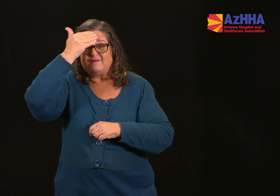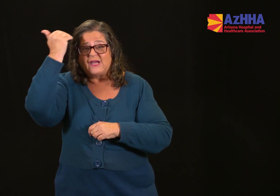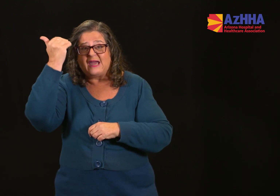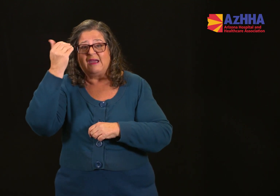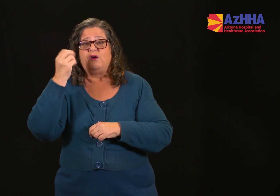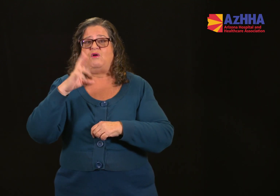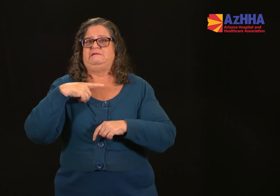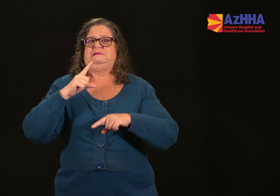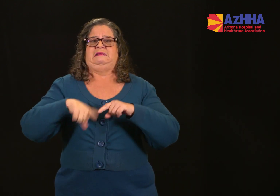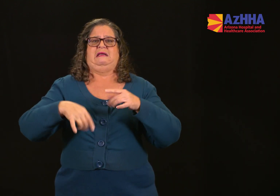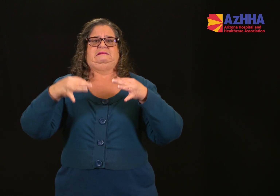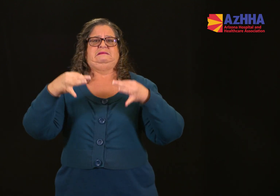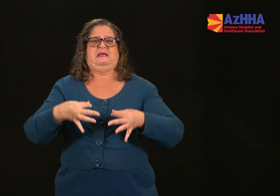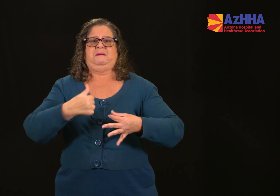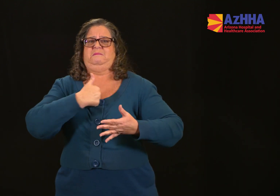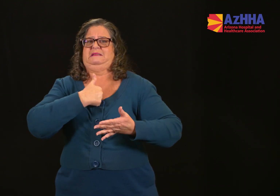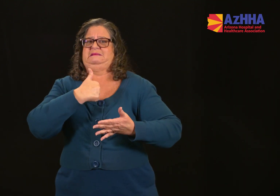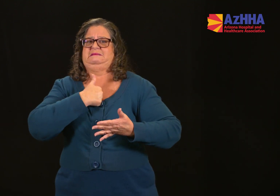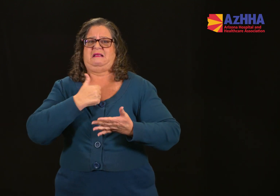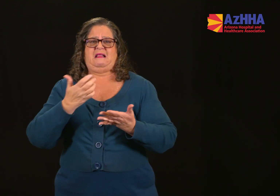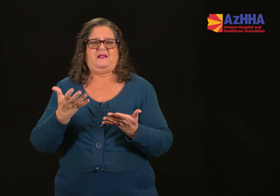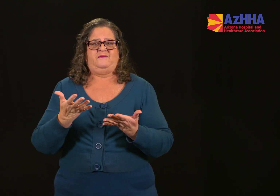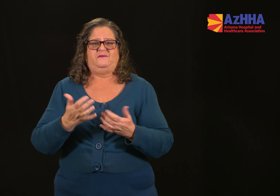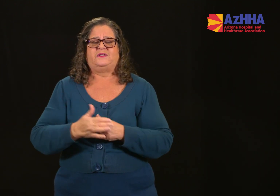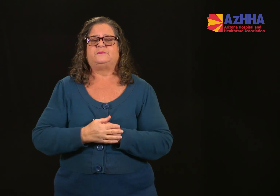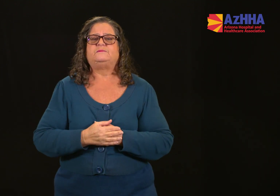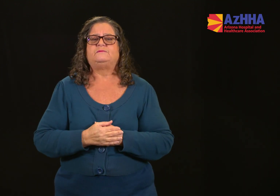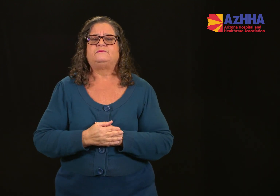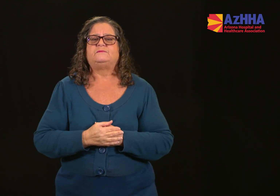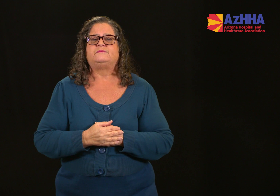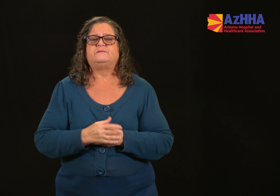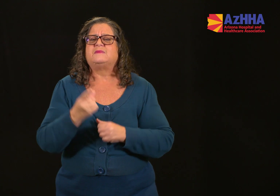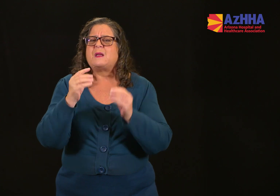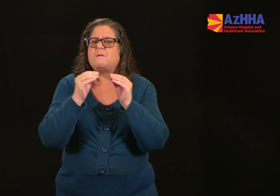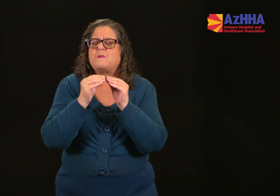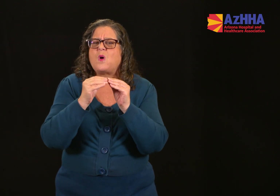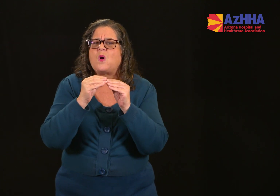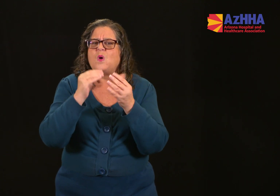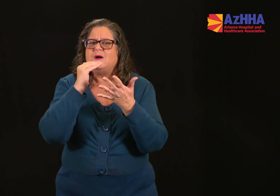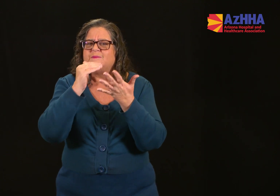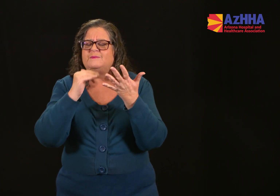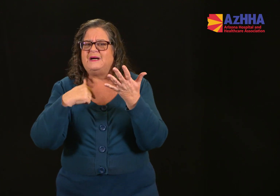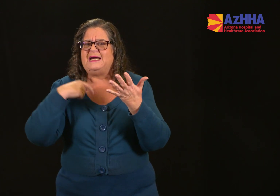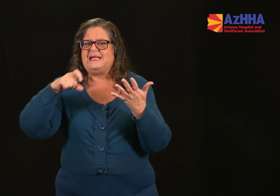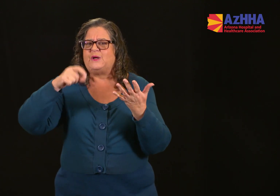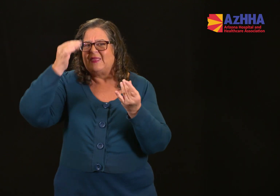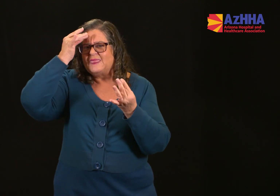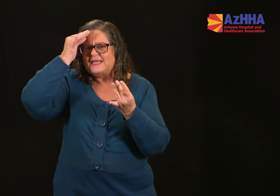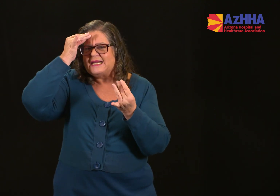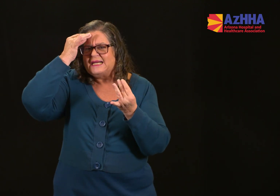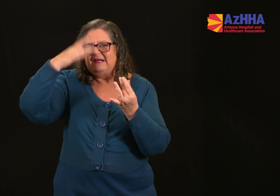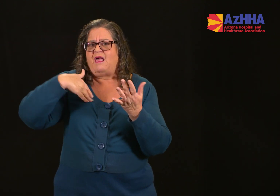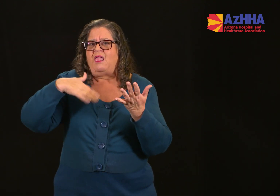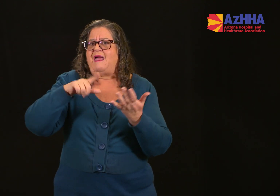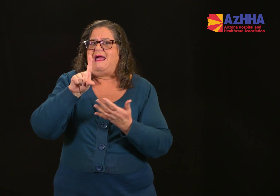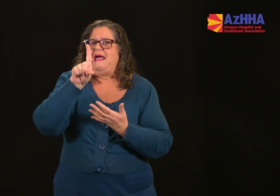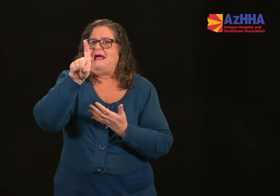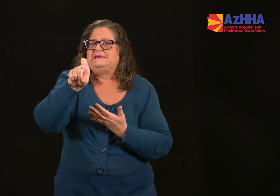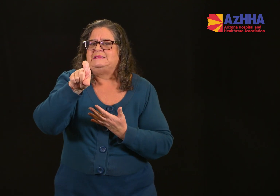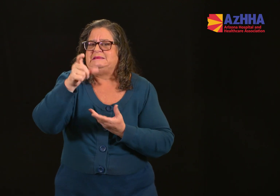forgetful or incapable of making my own medical decisions? Is there something I am not asking that I should be